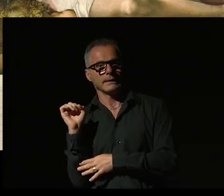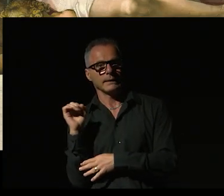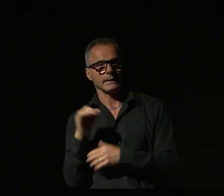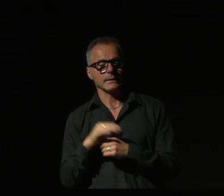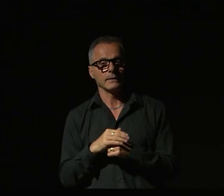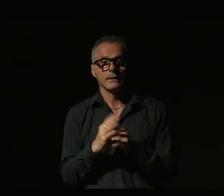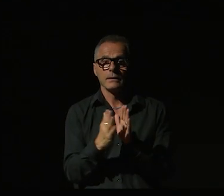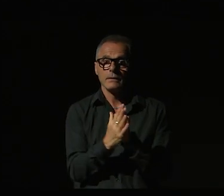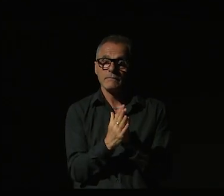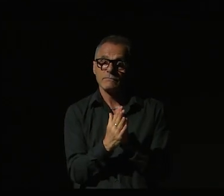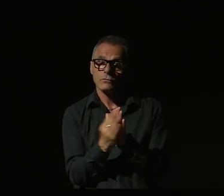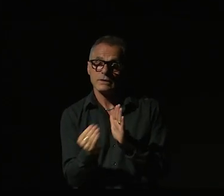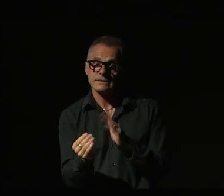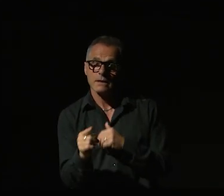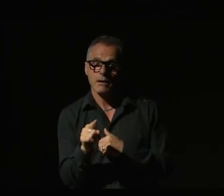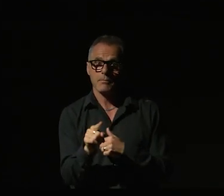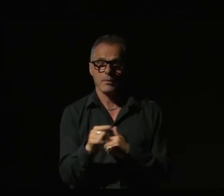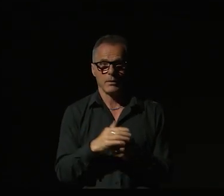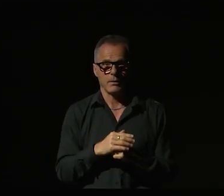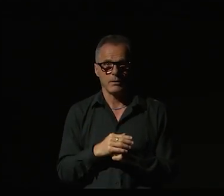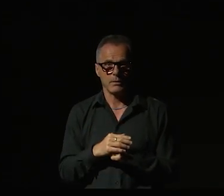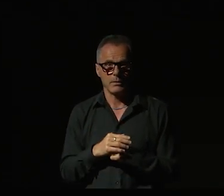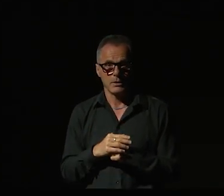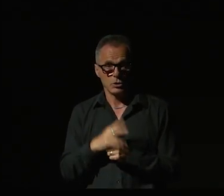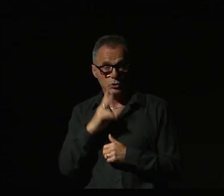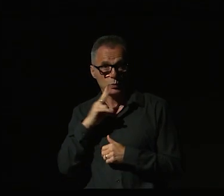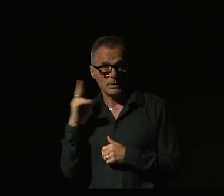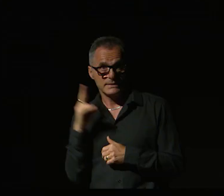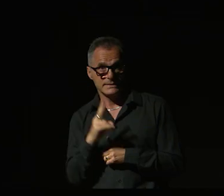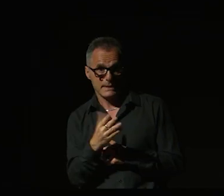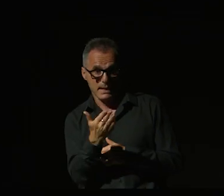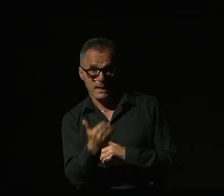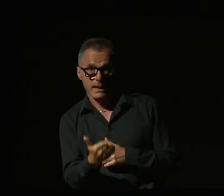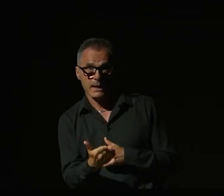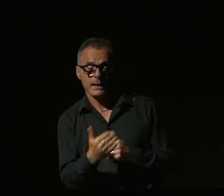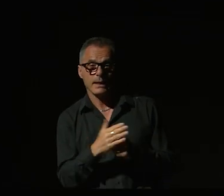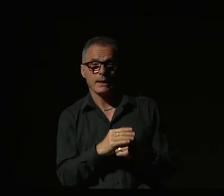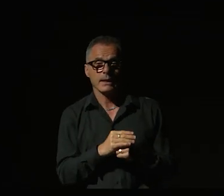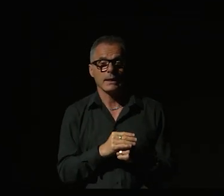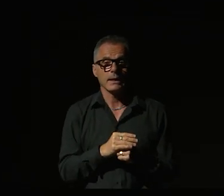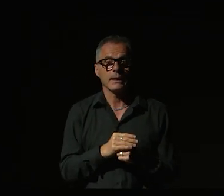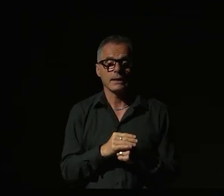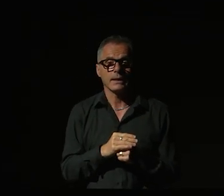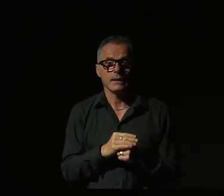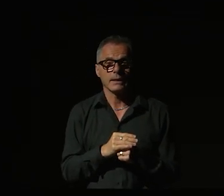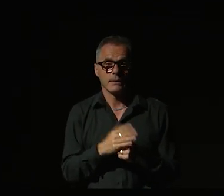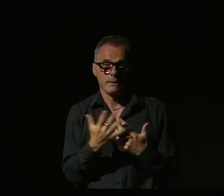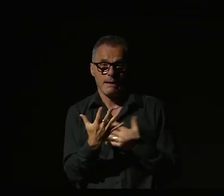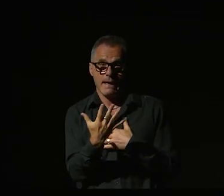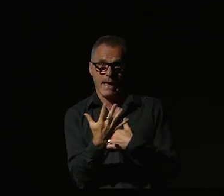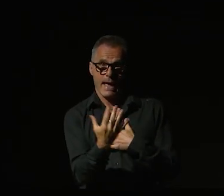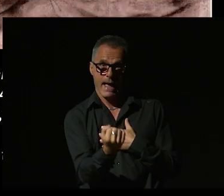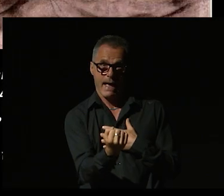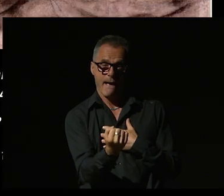for example, as the Adam that we see in the Sistine Chapel, but also there is a notable presence